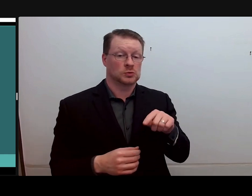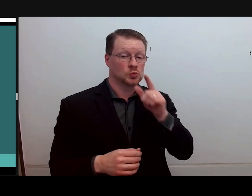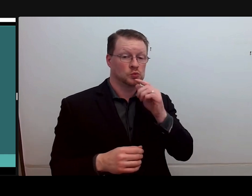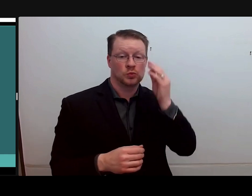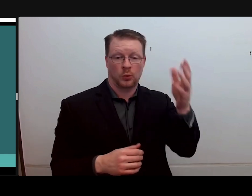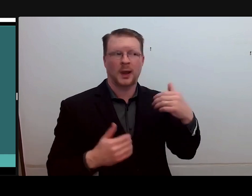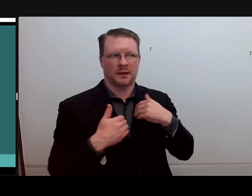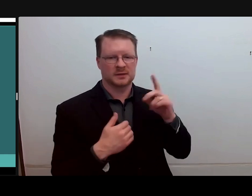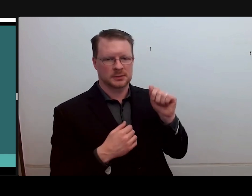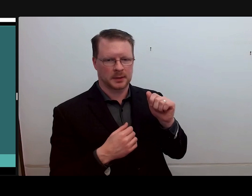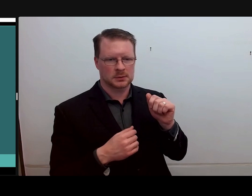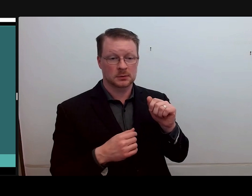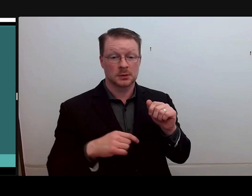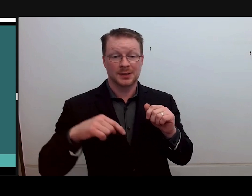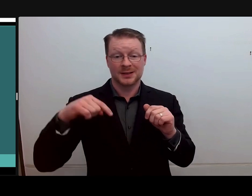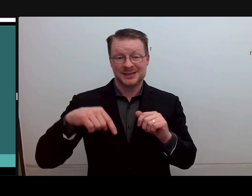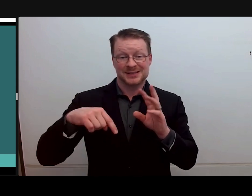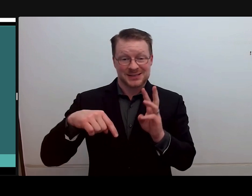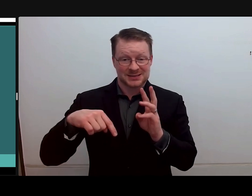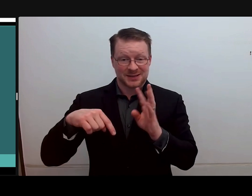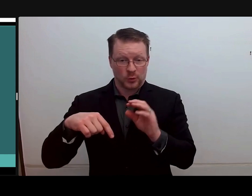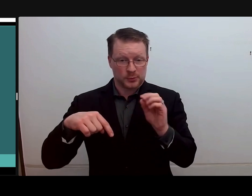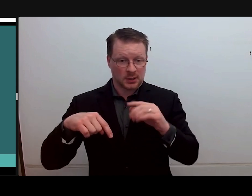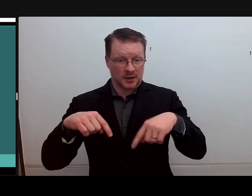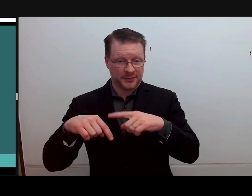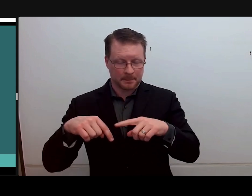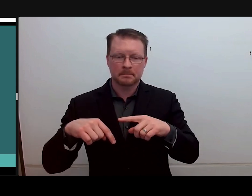Of those who reported having a disability,